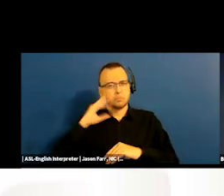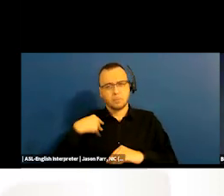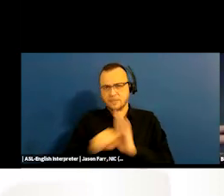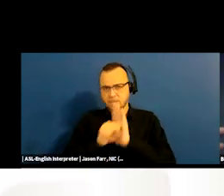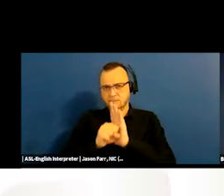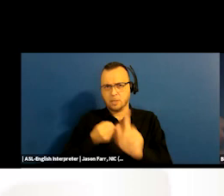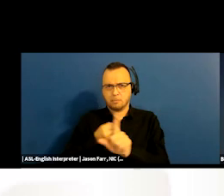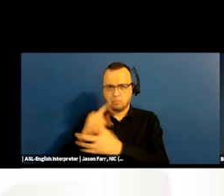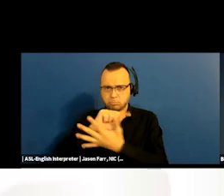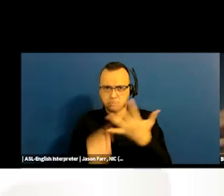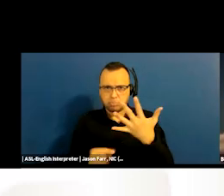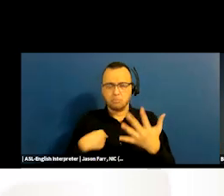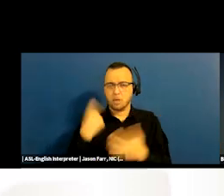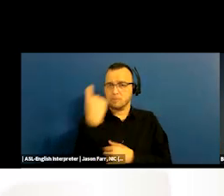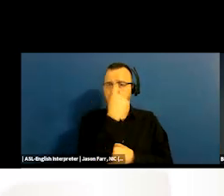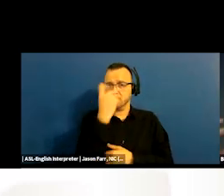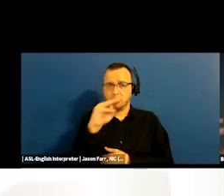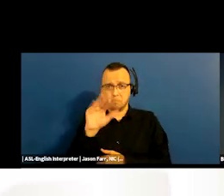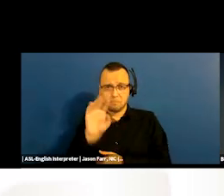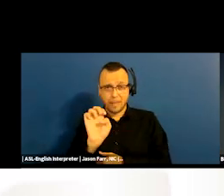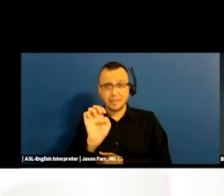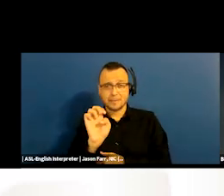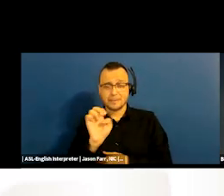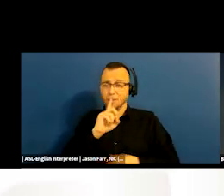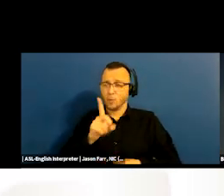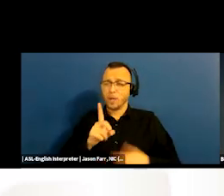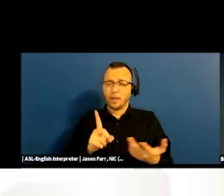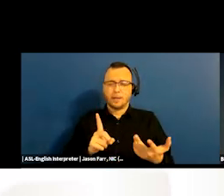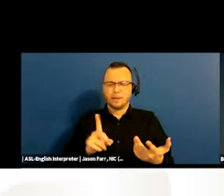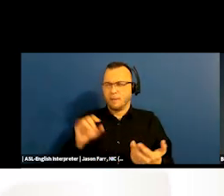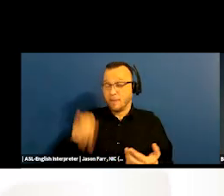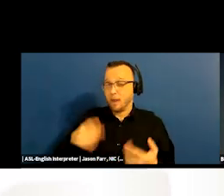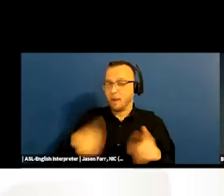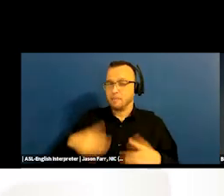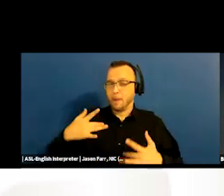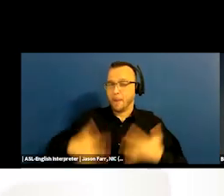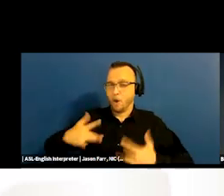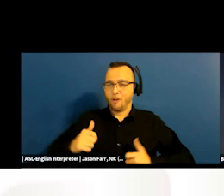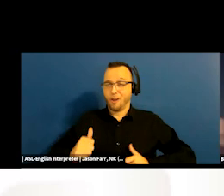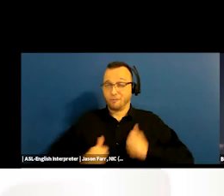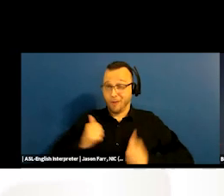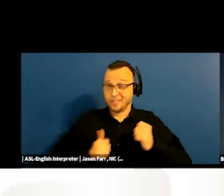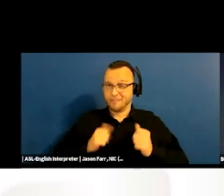And so, after awhile, I'll kind of sum it up, many just really tough years, right after jail in 2011,